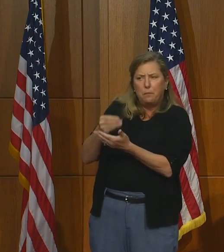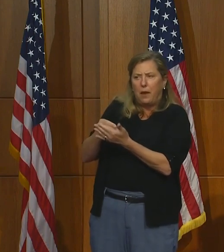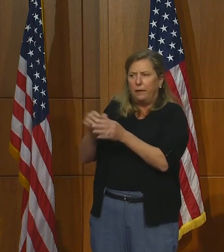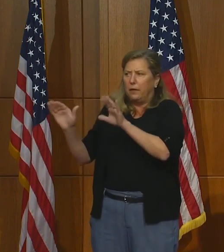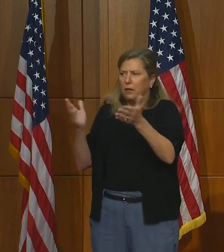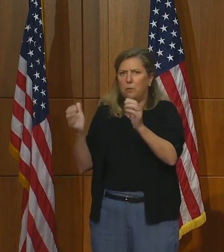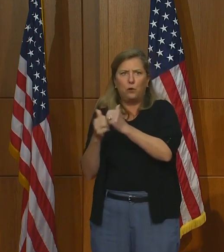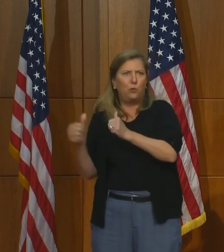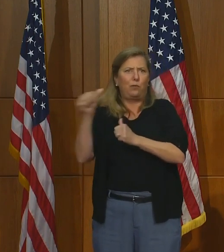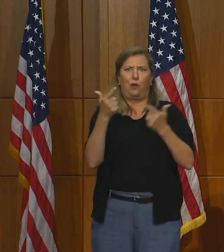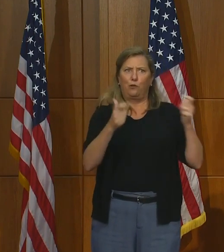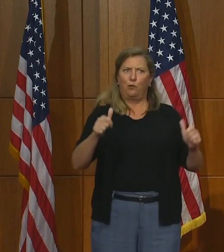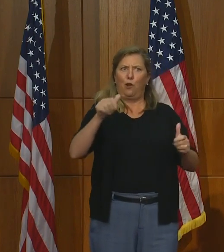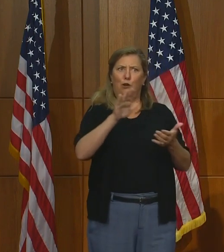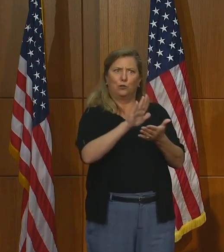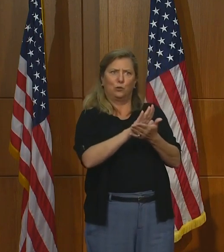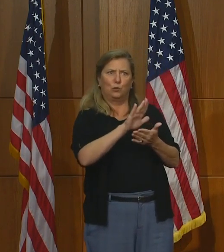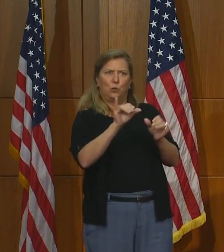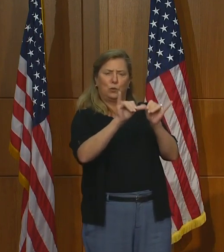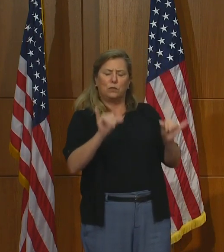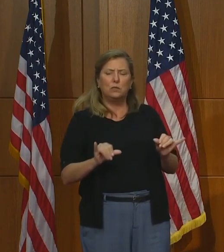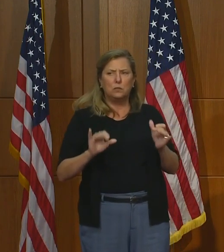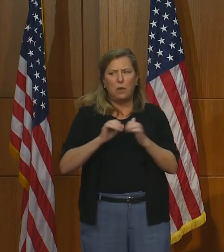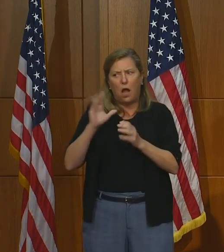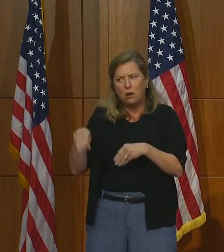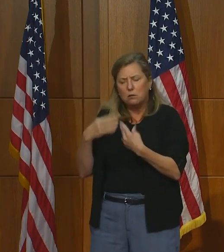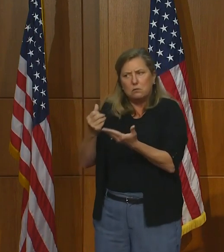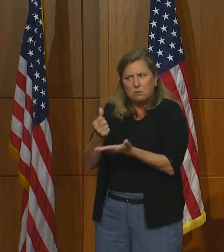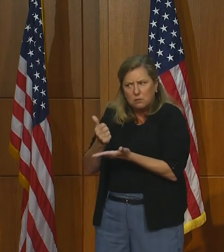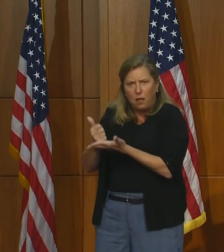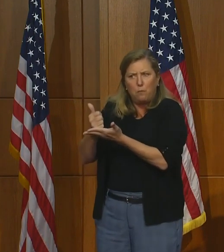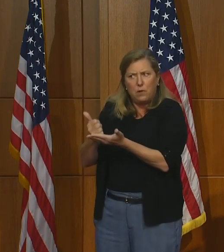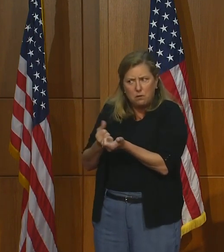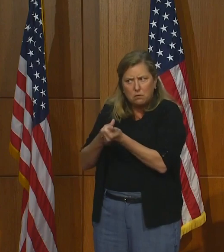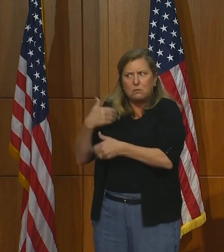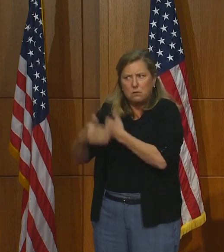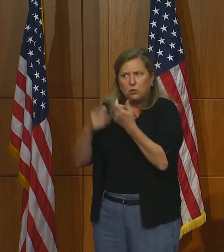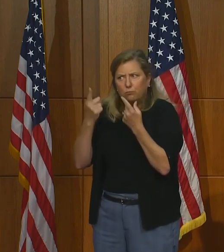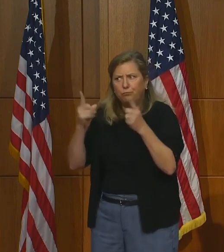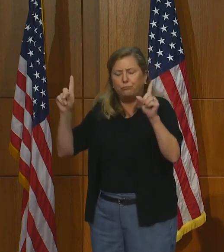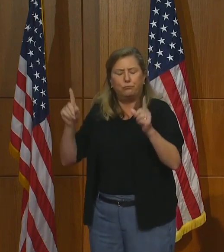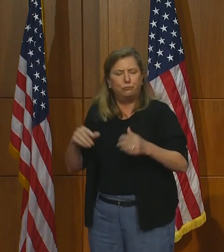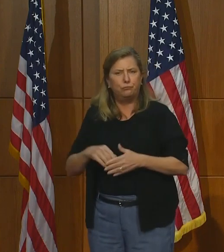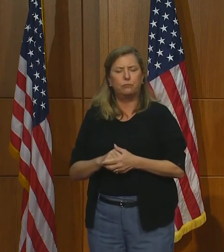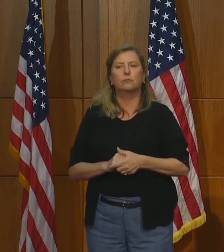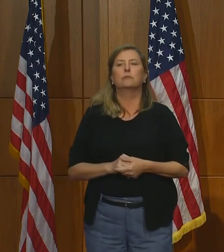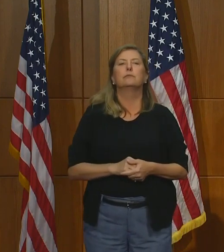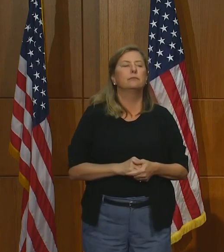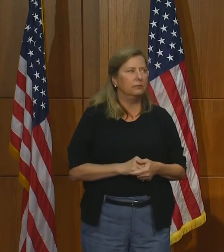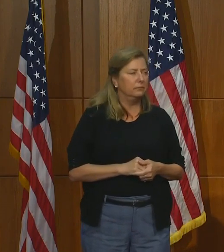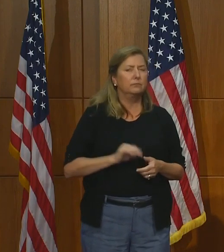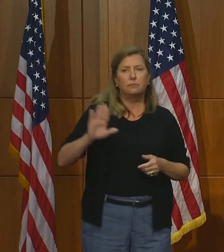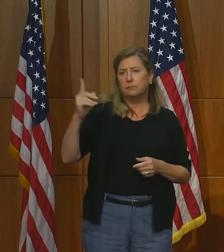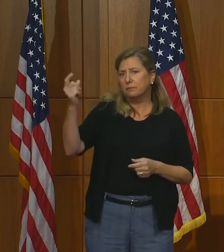ON. INDIVIDUAL SCHOOLS. SO THE STATE. SCHOOLS WE DON'T HAVE THE REV THAT. LARGER SYSTEMS